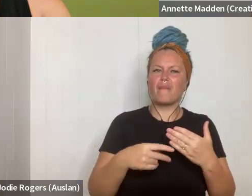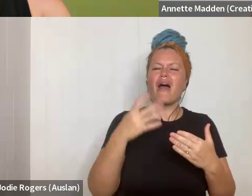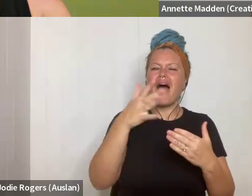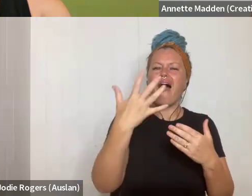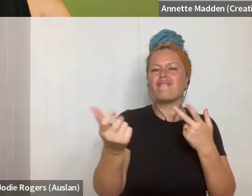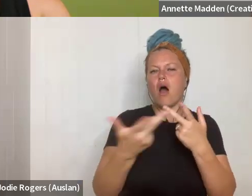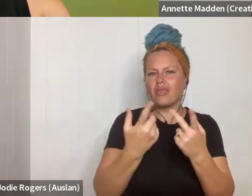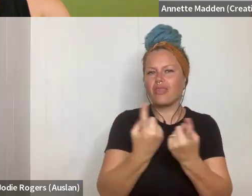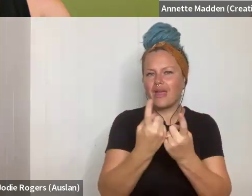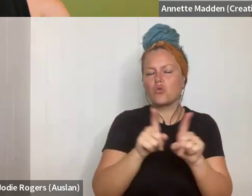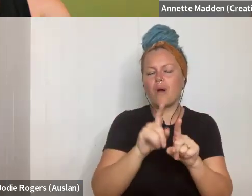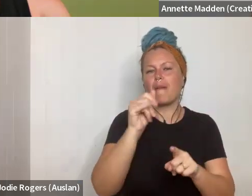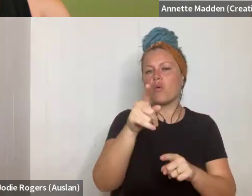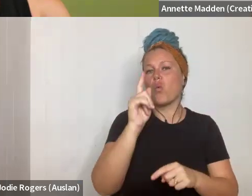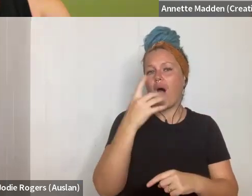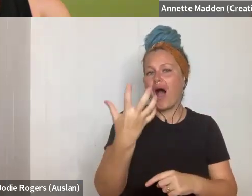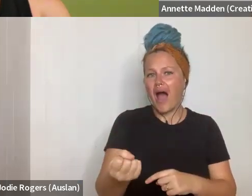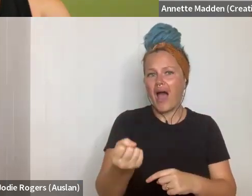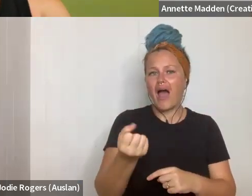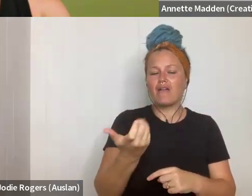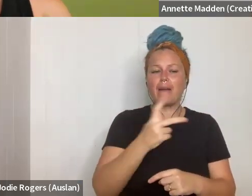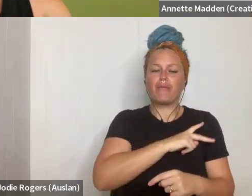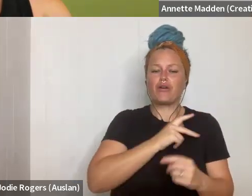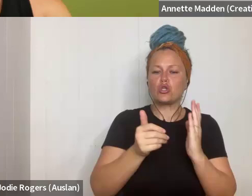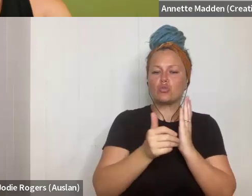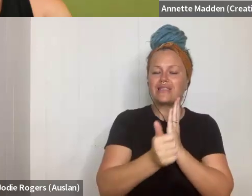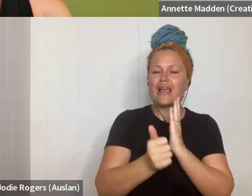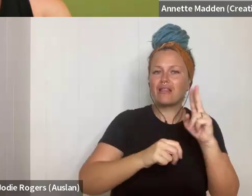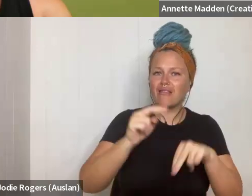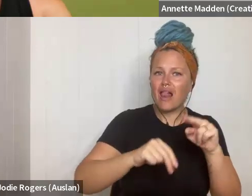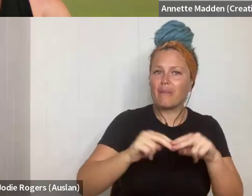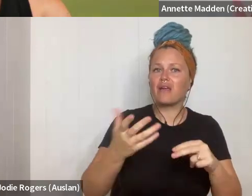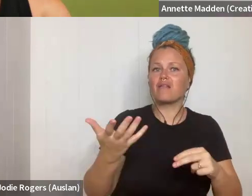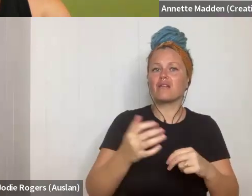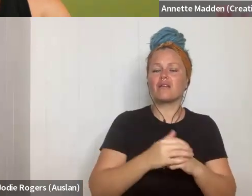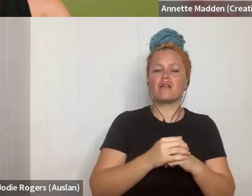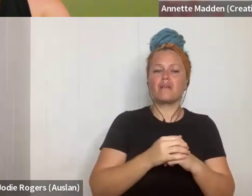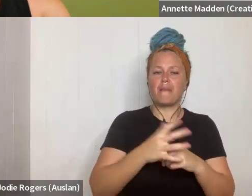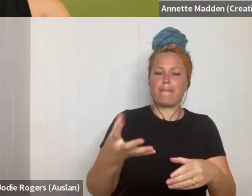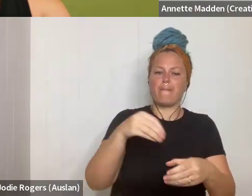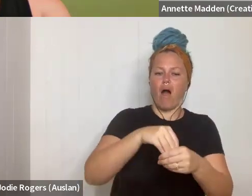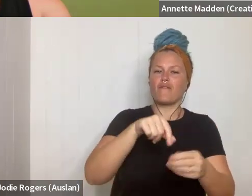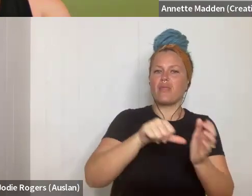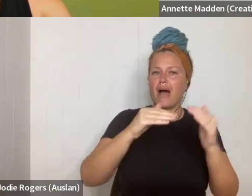to unlock the ambition that is in the program itself. And there are other things, like you might have